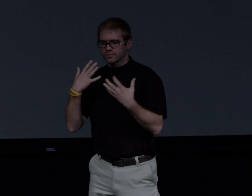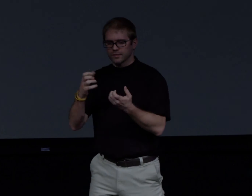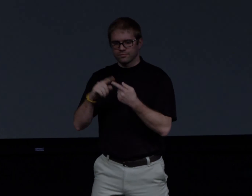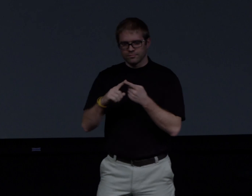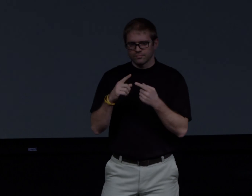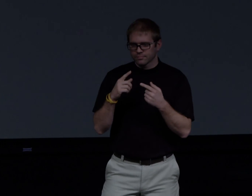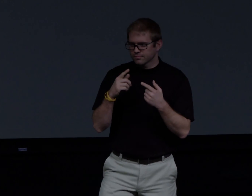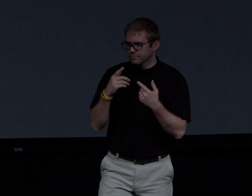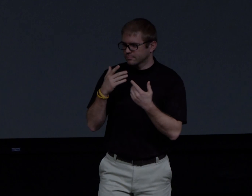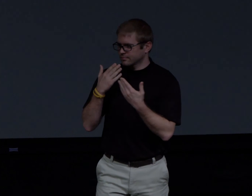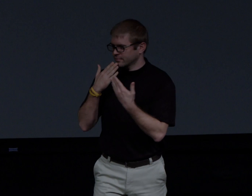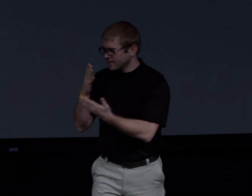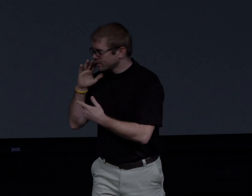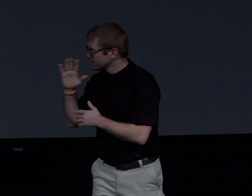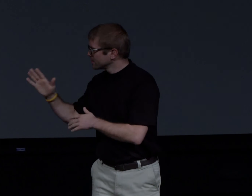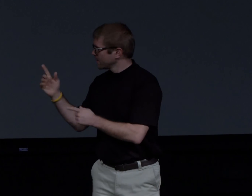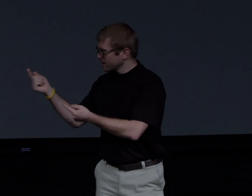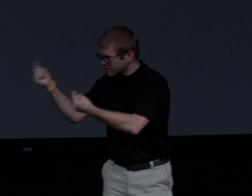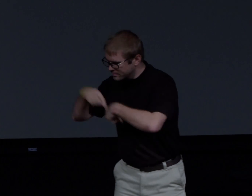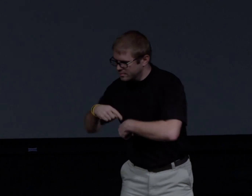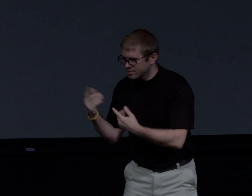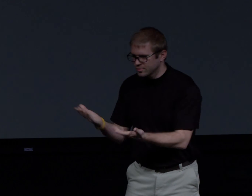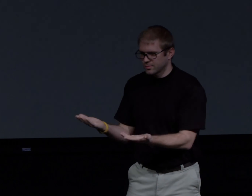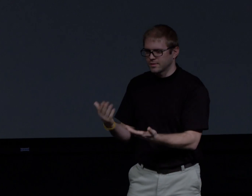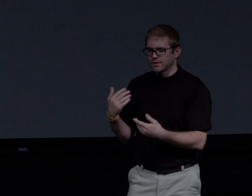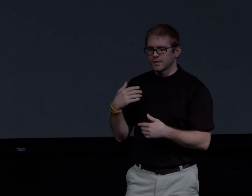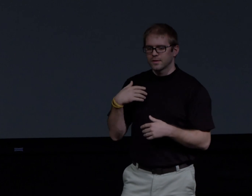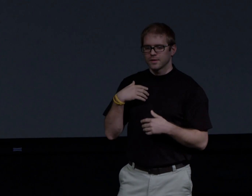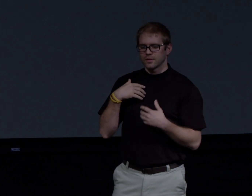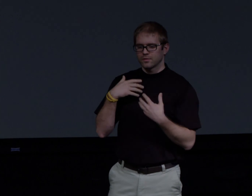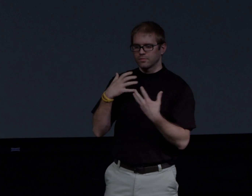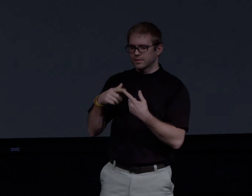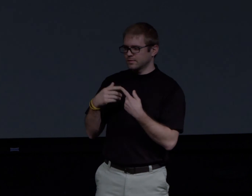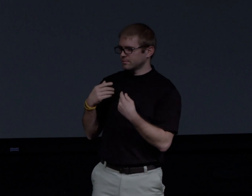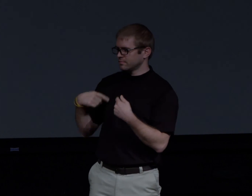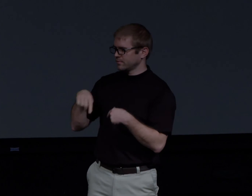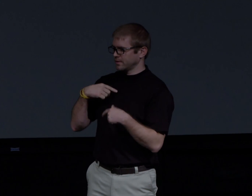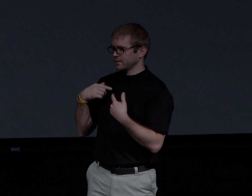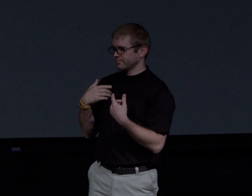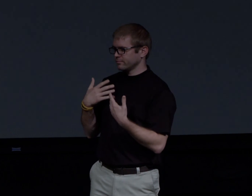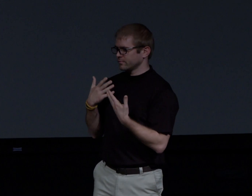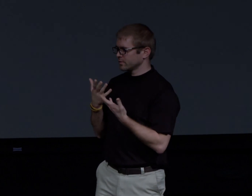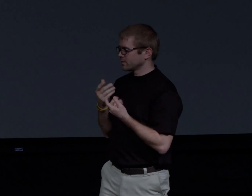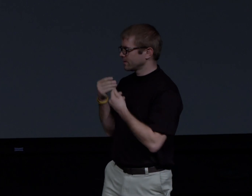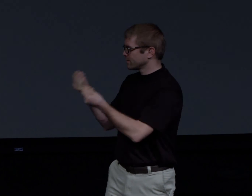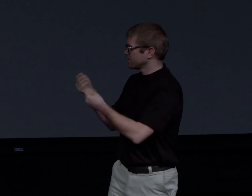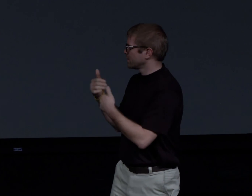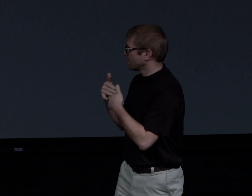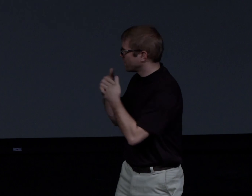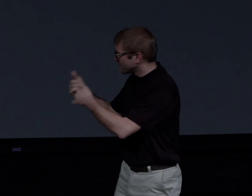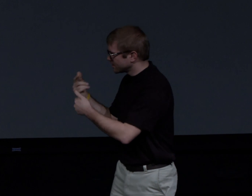At this point though, I would like to thank you, Dr. Manning, for coming and speaking to us today.